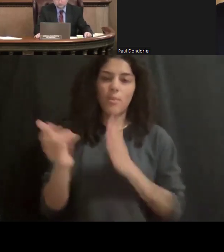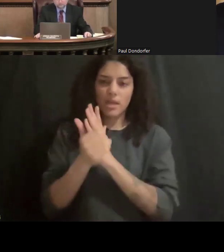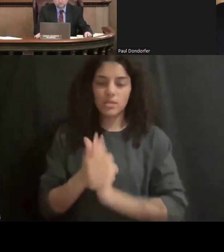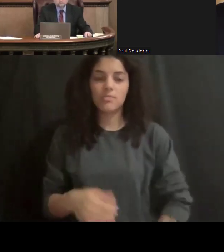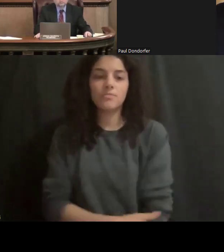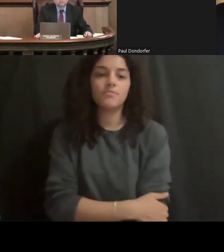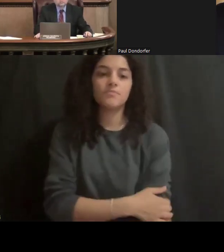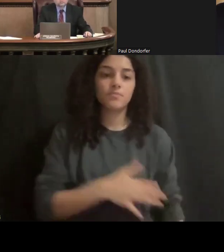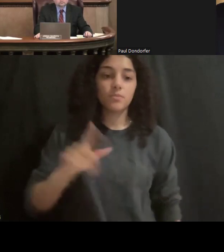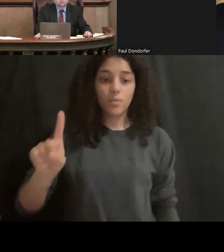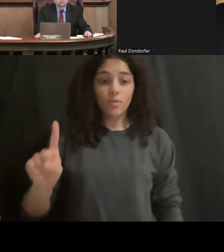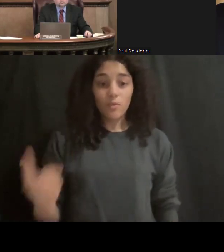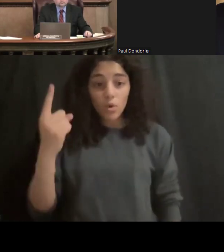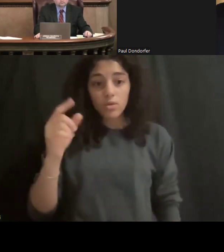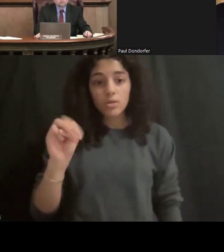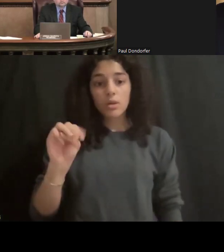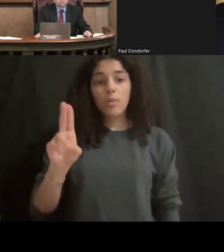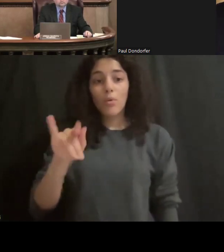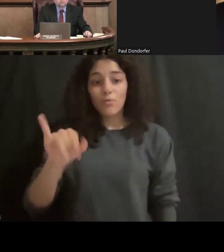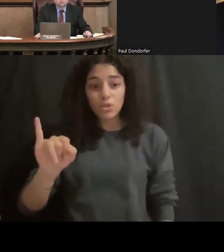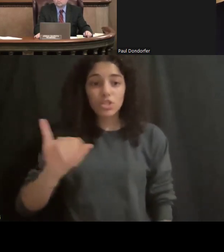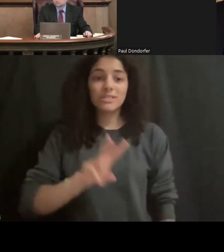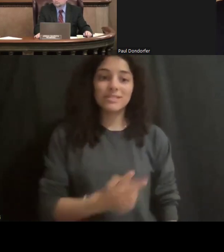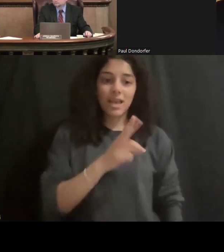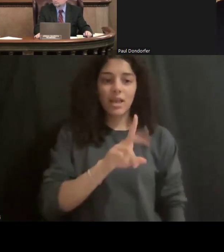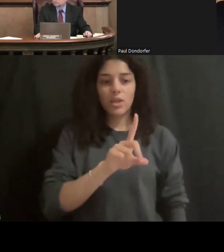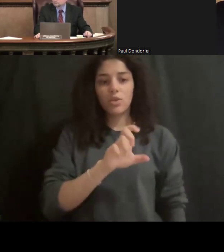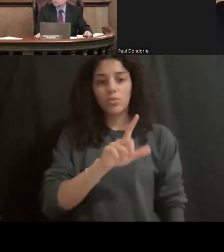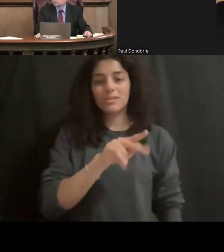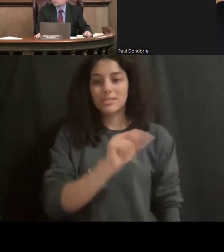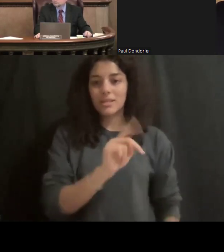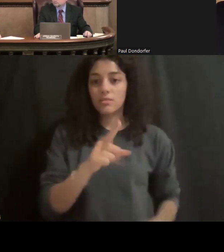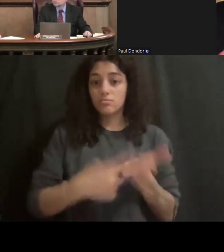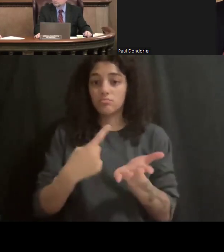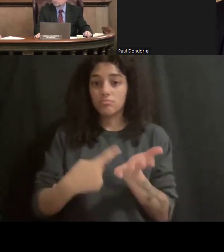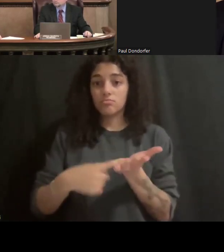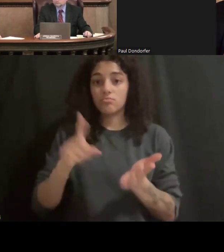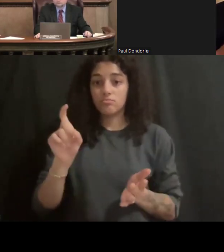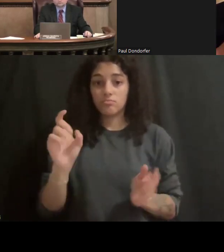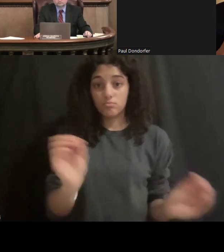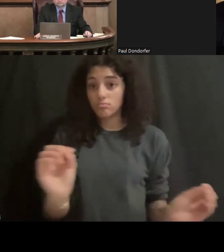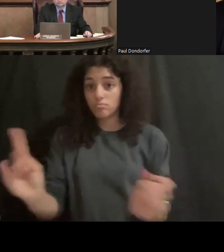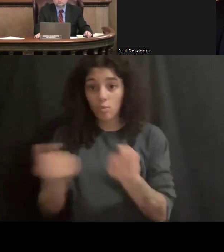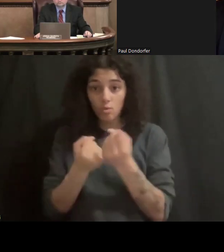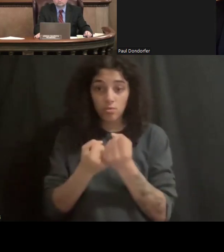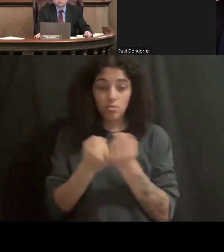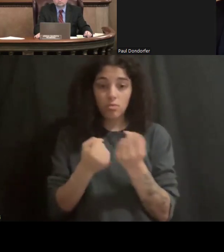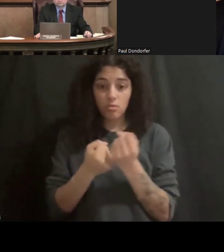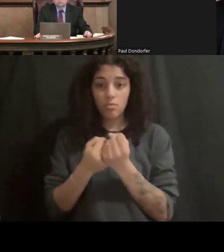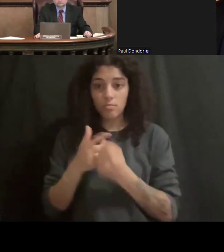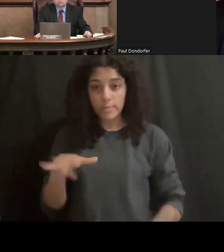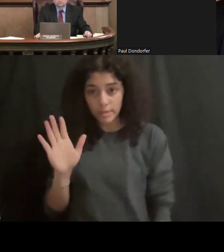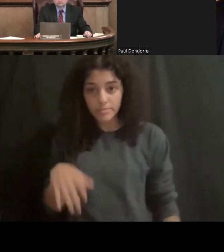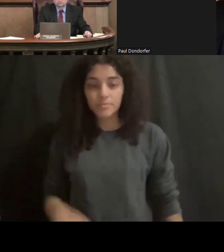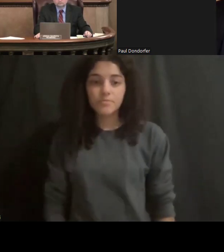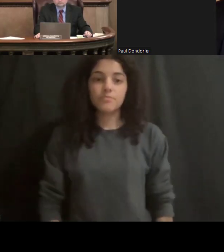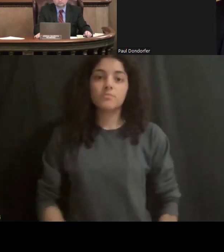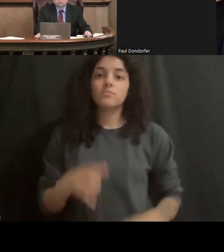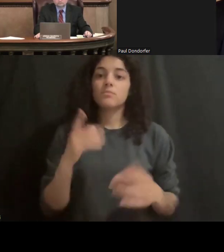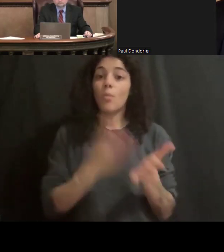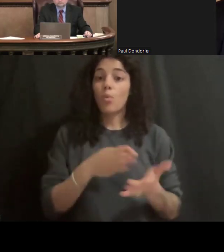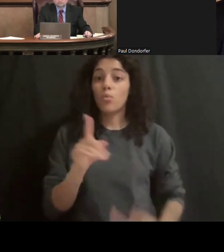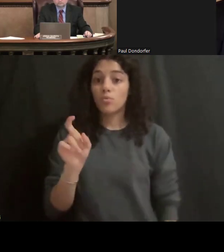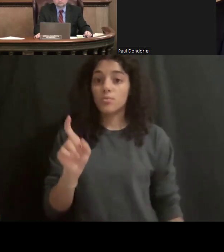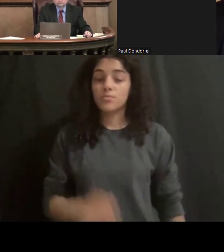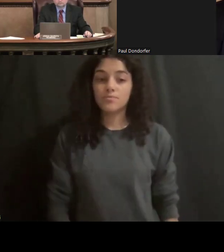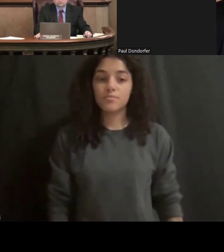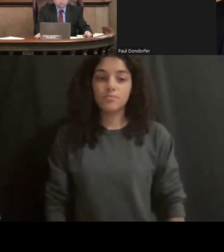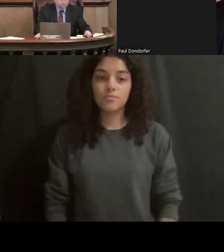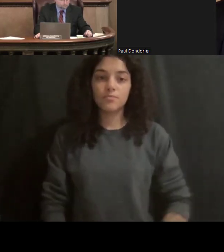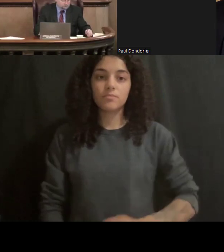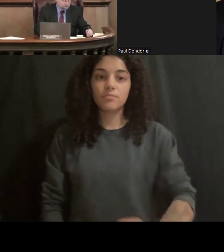legislator Udelen Is there any discussion Seeing none all in favor I Any oppose Item carries Next